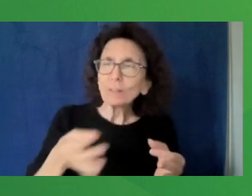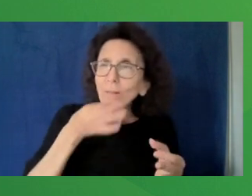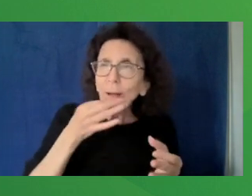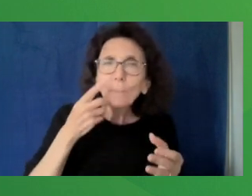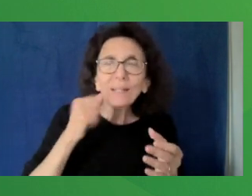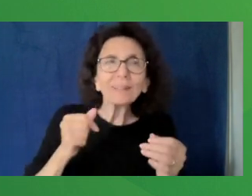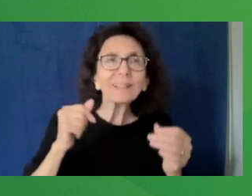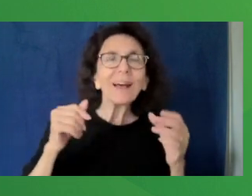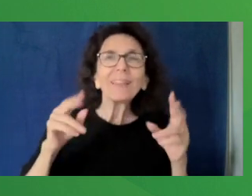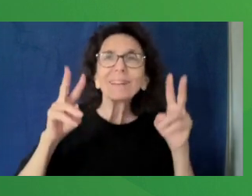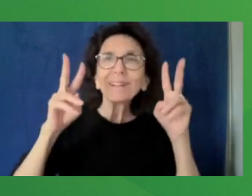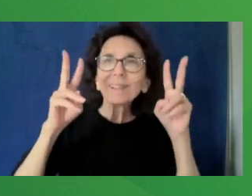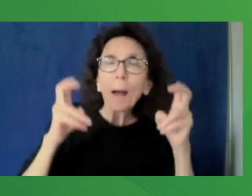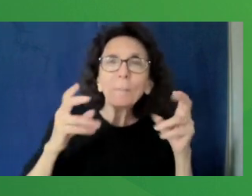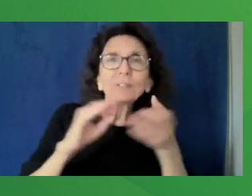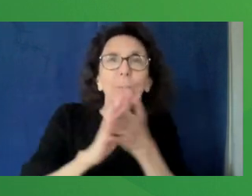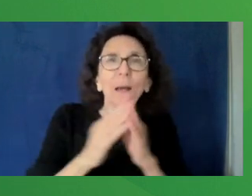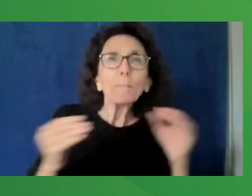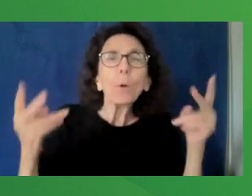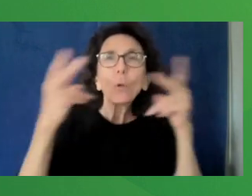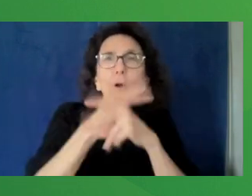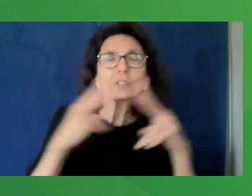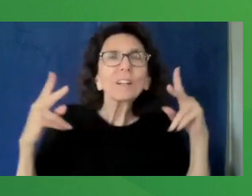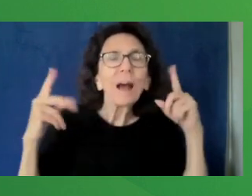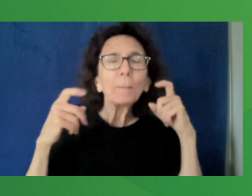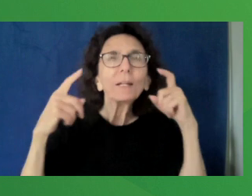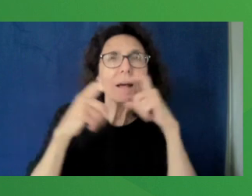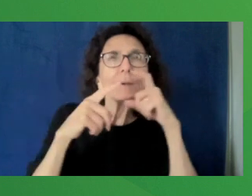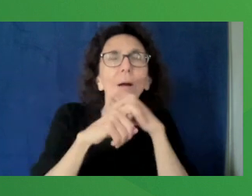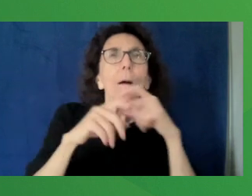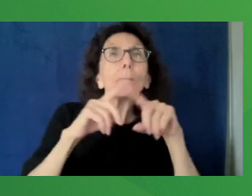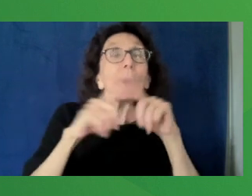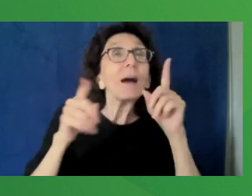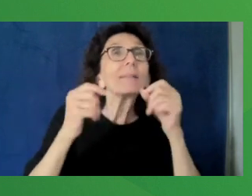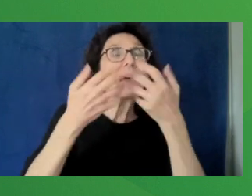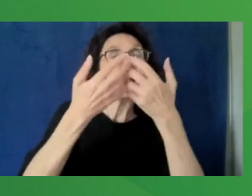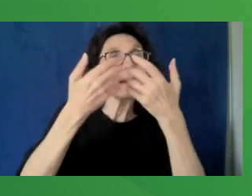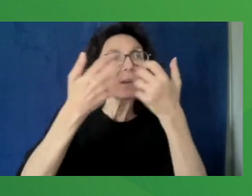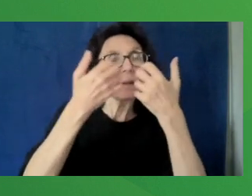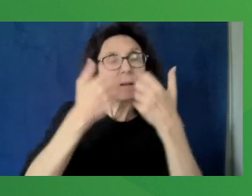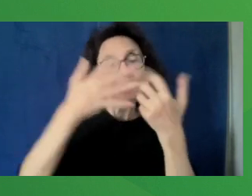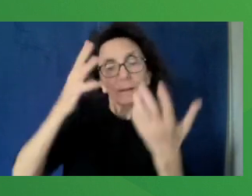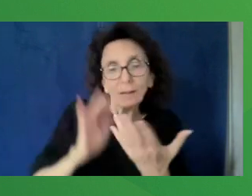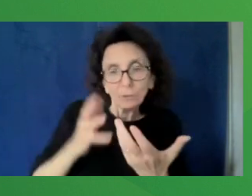scaffolded and differentiated them in ways that our sixth graders were able to understand. Thank